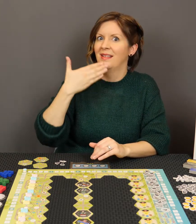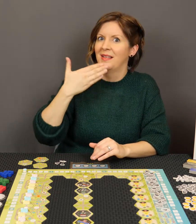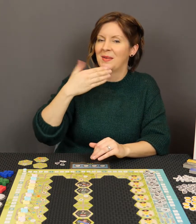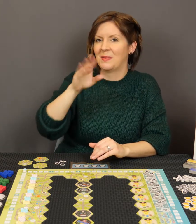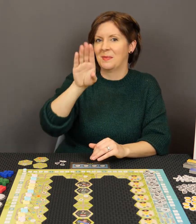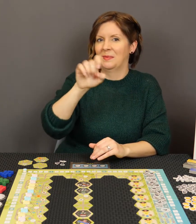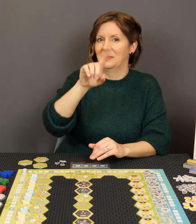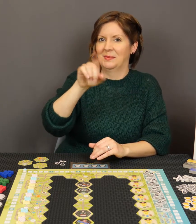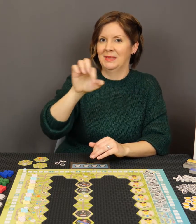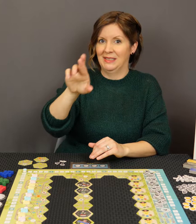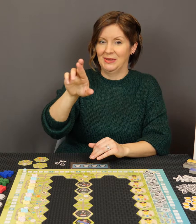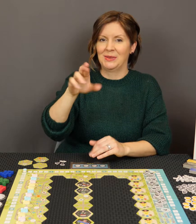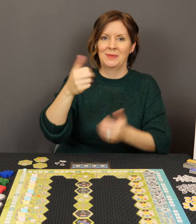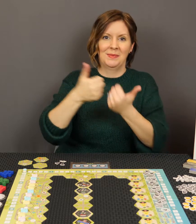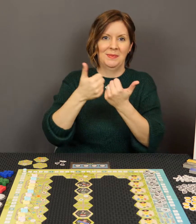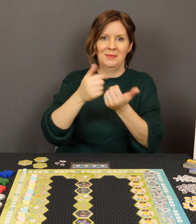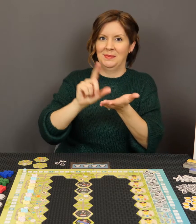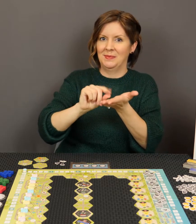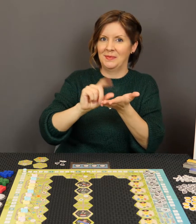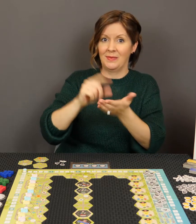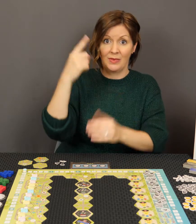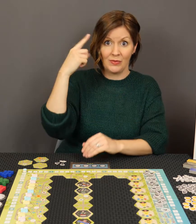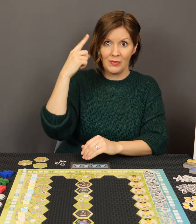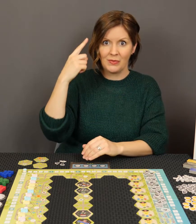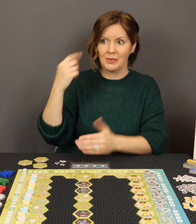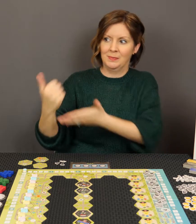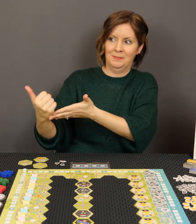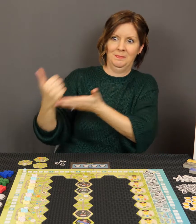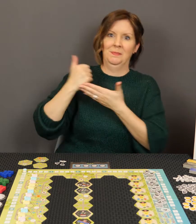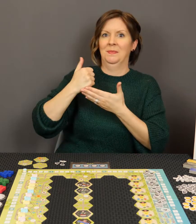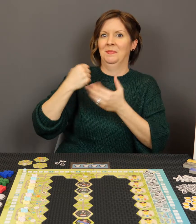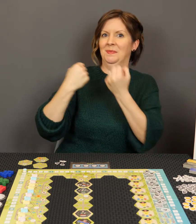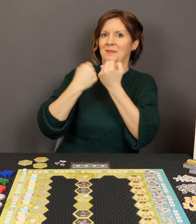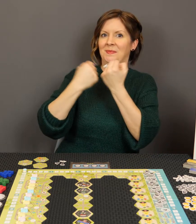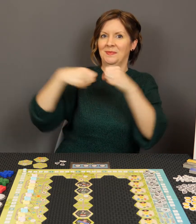But first, thank you to Bezier Games for helping me by sponsoring this episode.